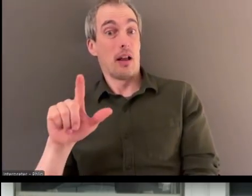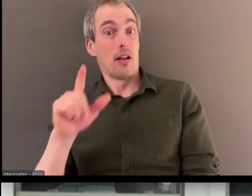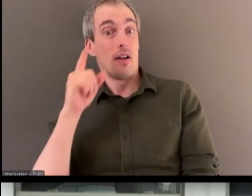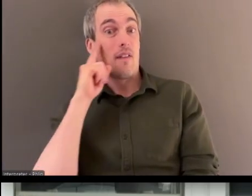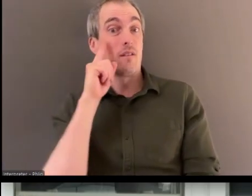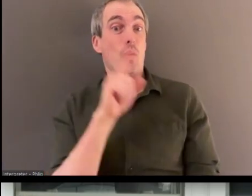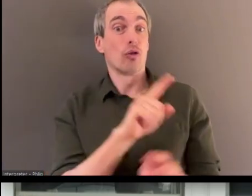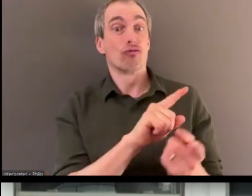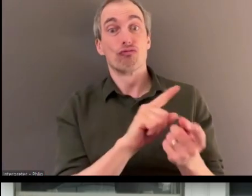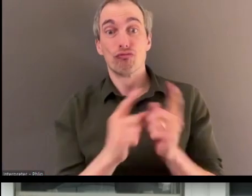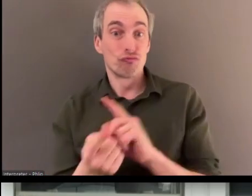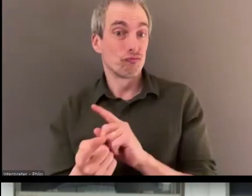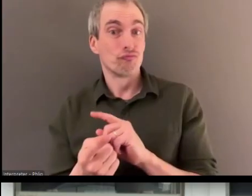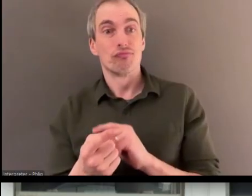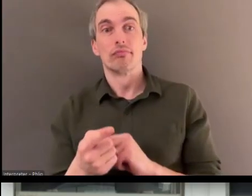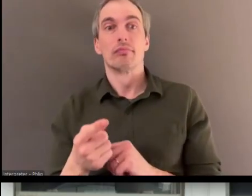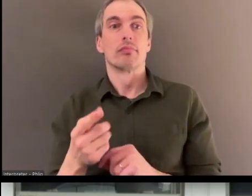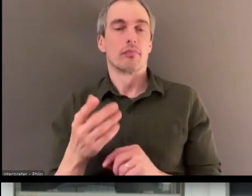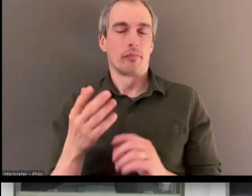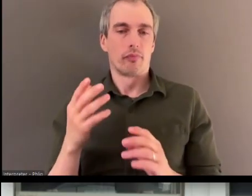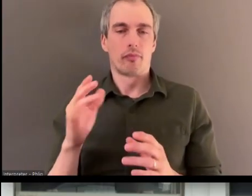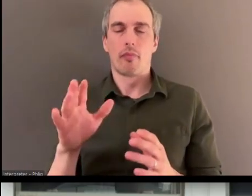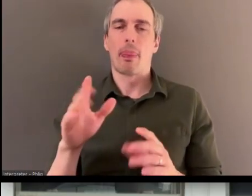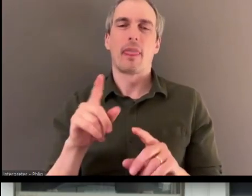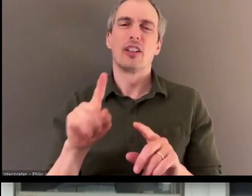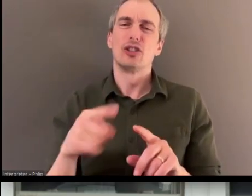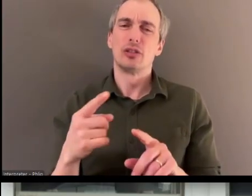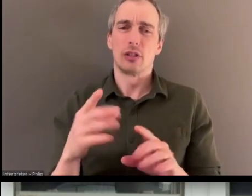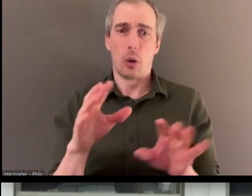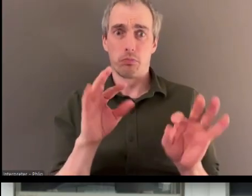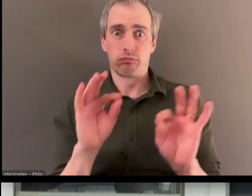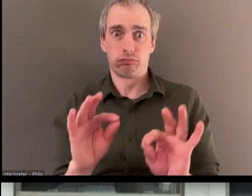Again, the thing that we're striving for is to have everything democratic.